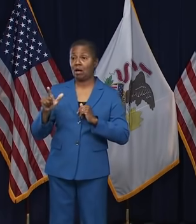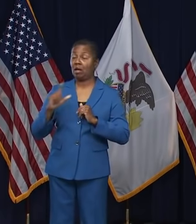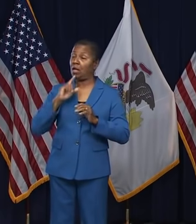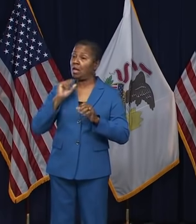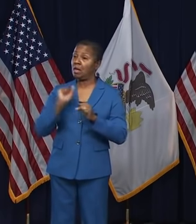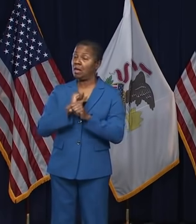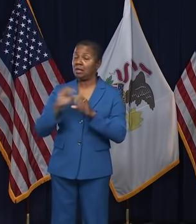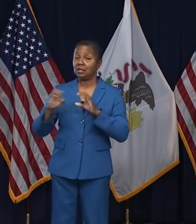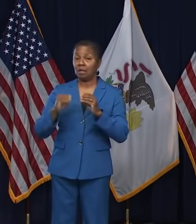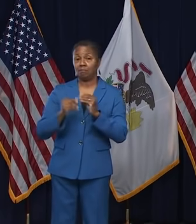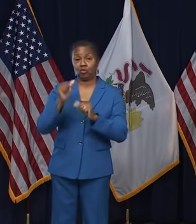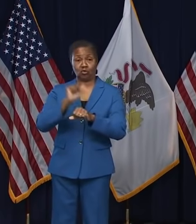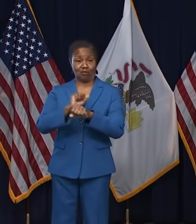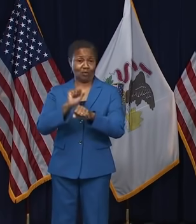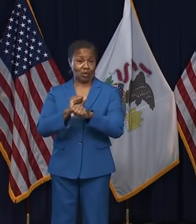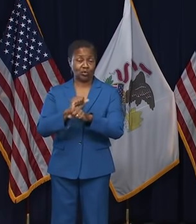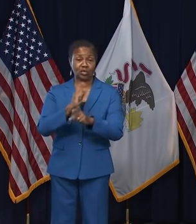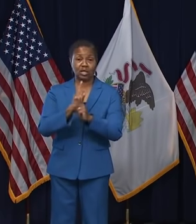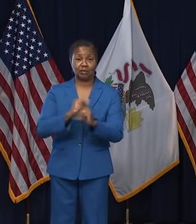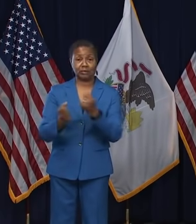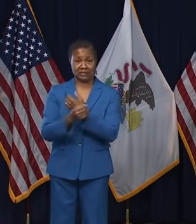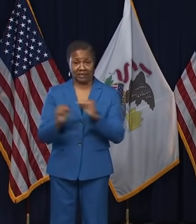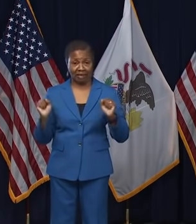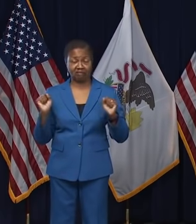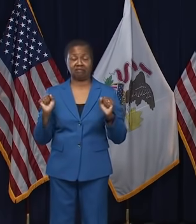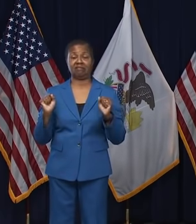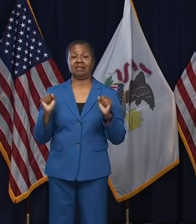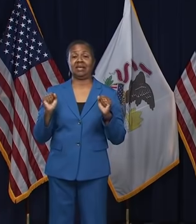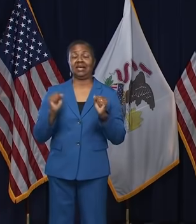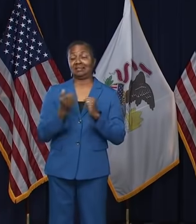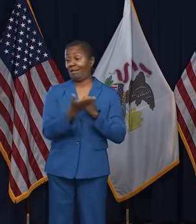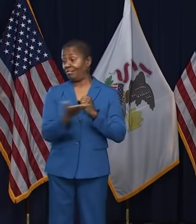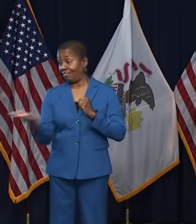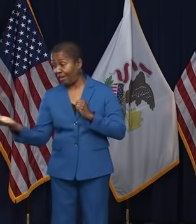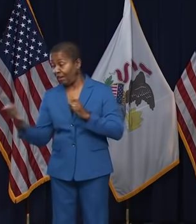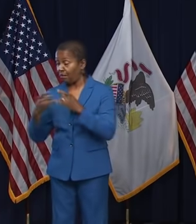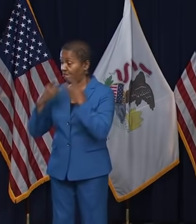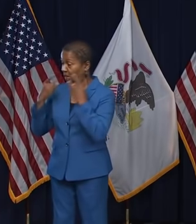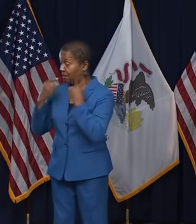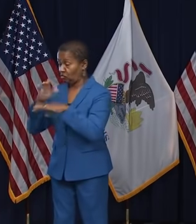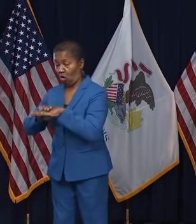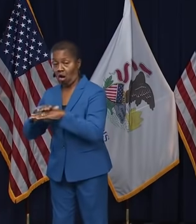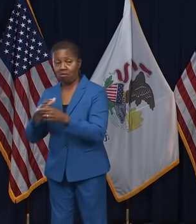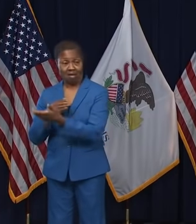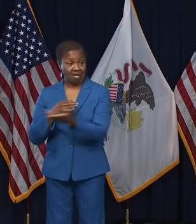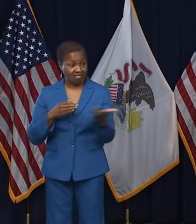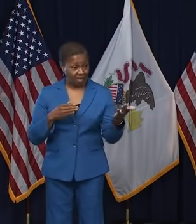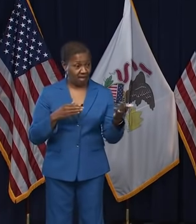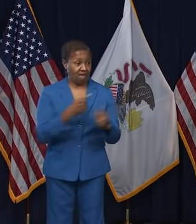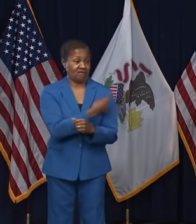one of the messages here has been that the people of Illinois actually have done